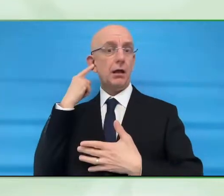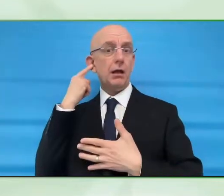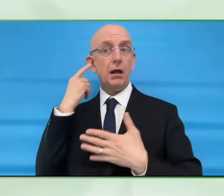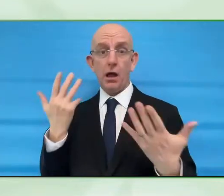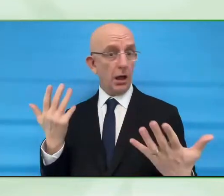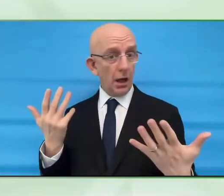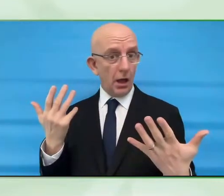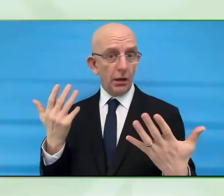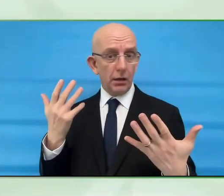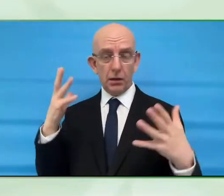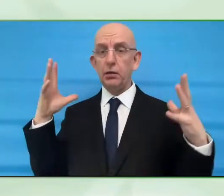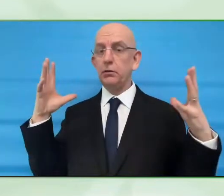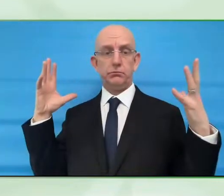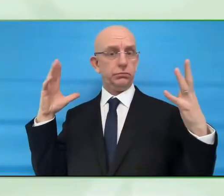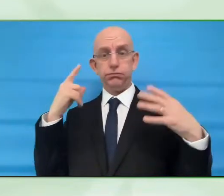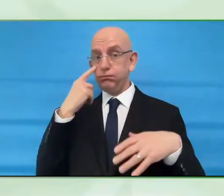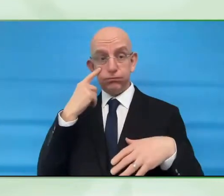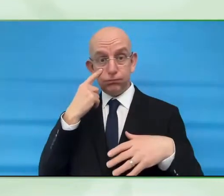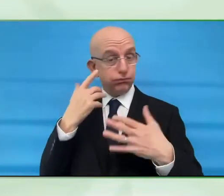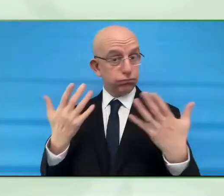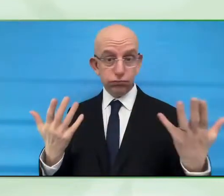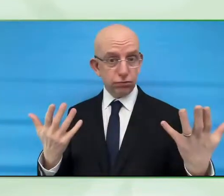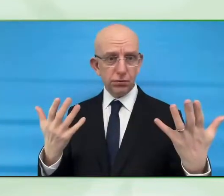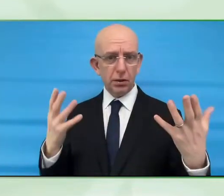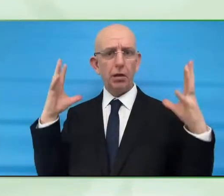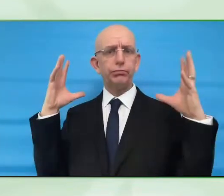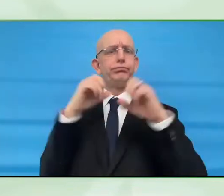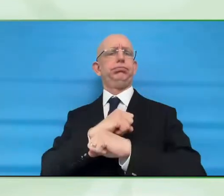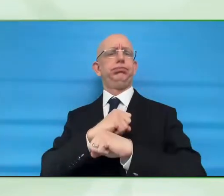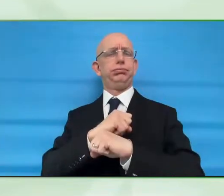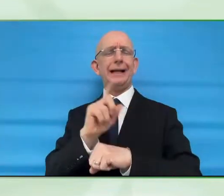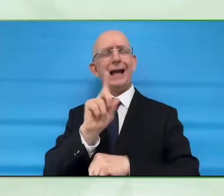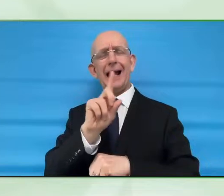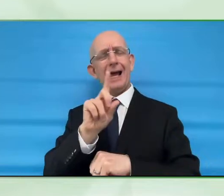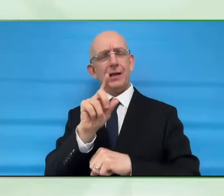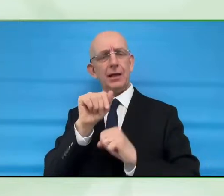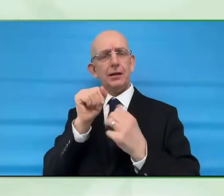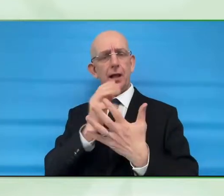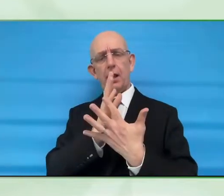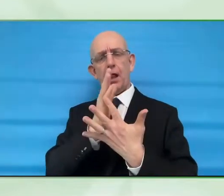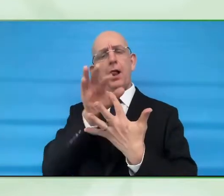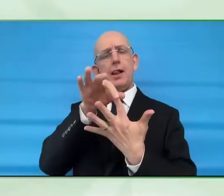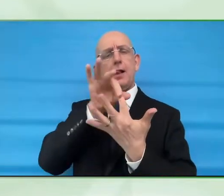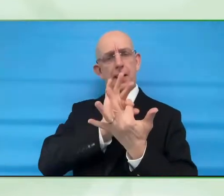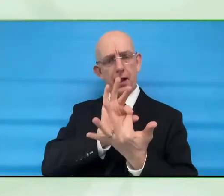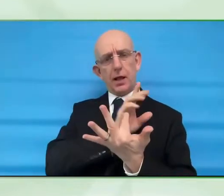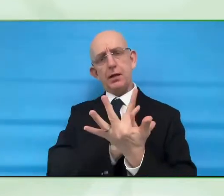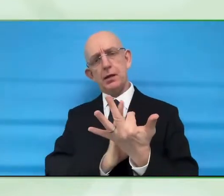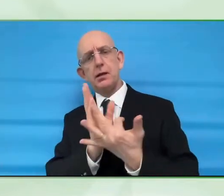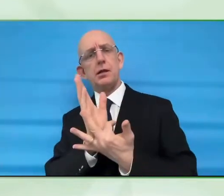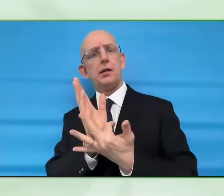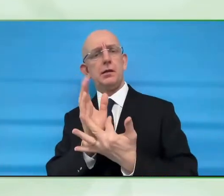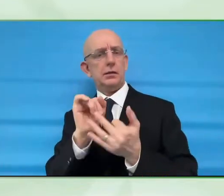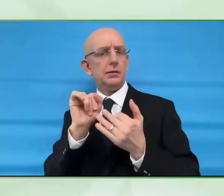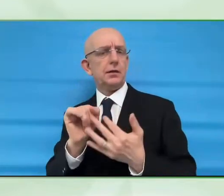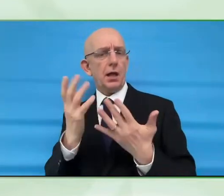Trying to, working with sonification, it's great to realise that it is quite new to a